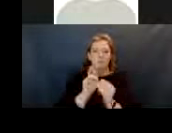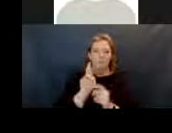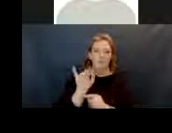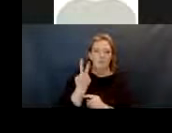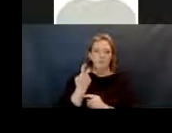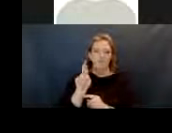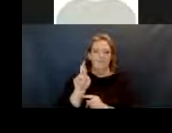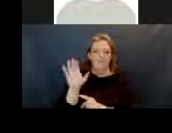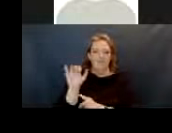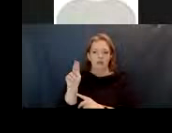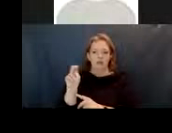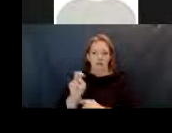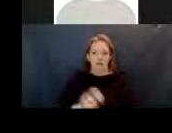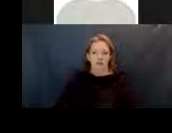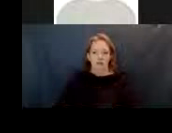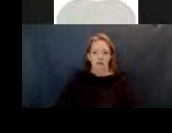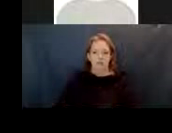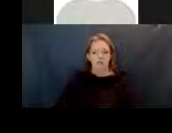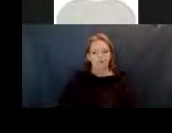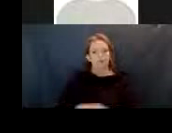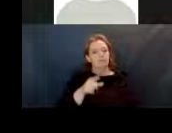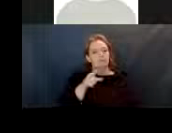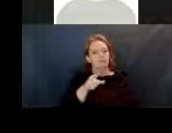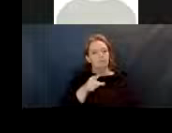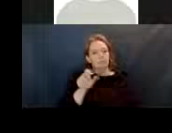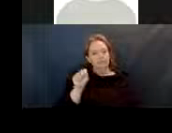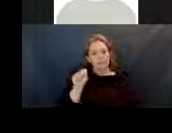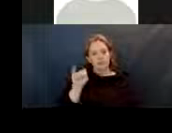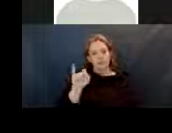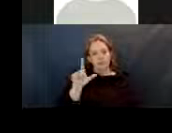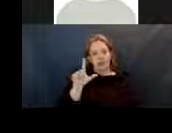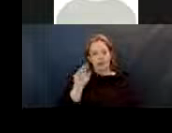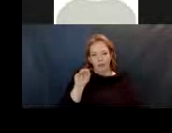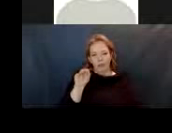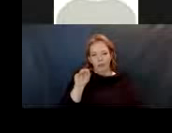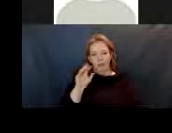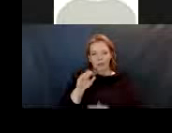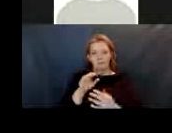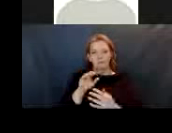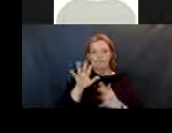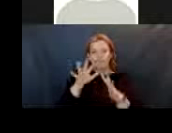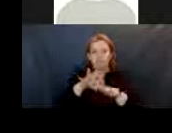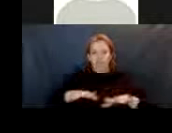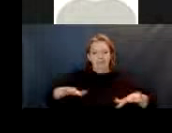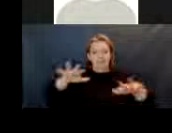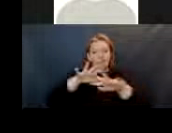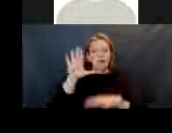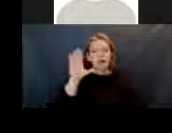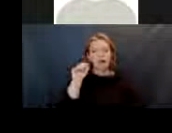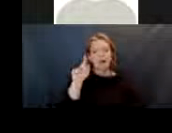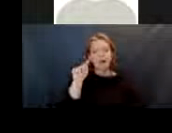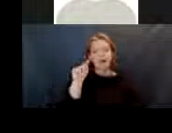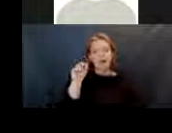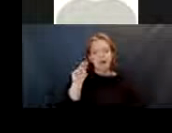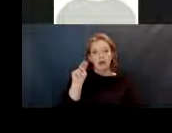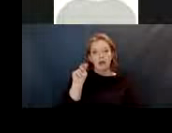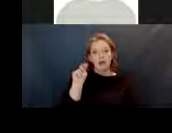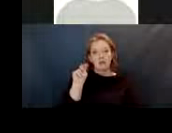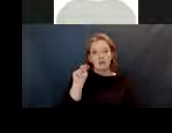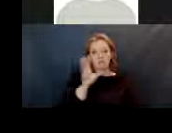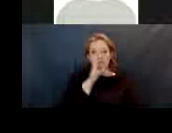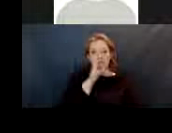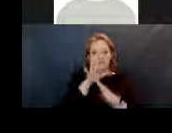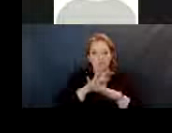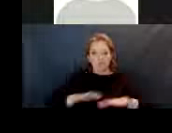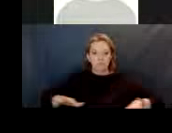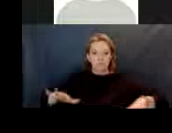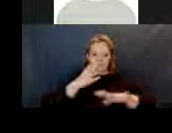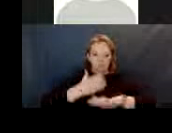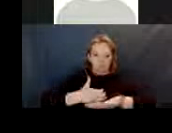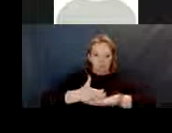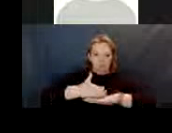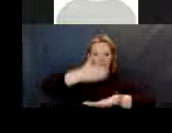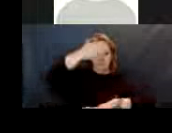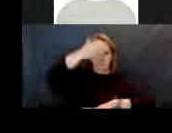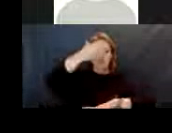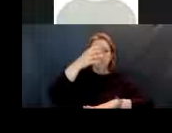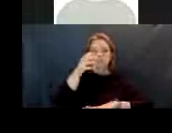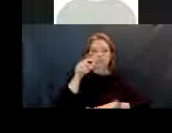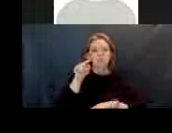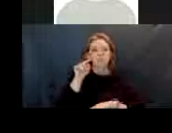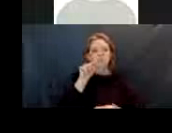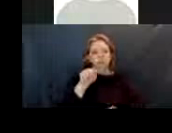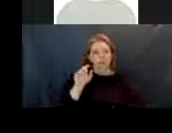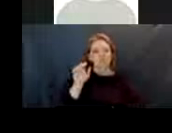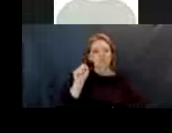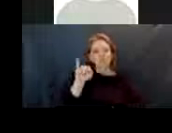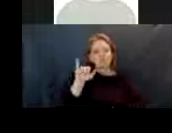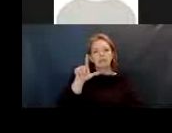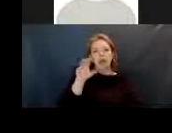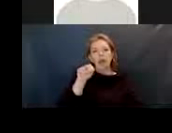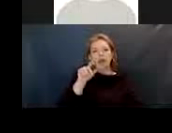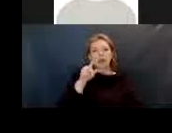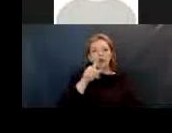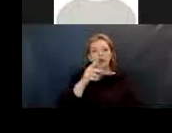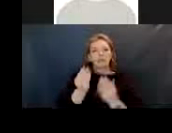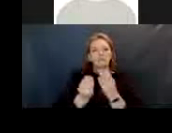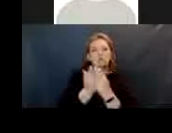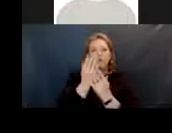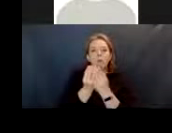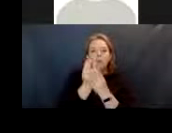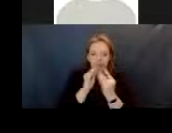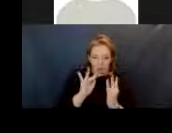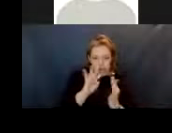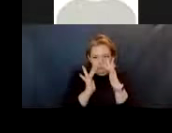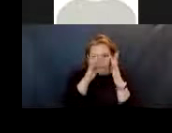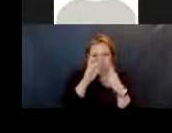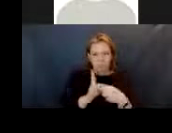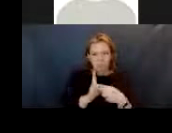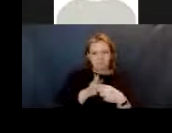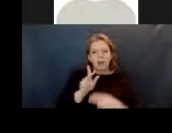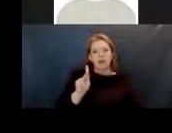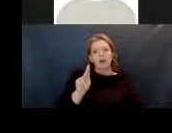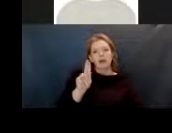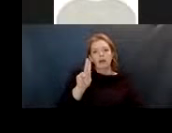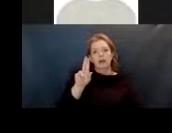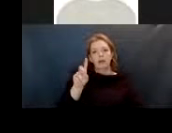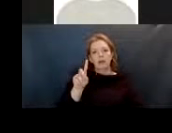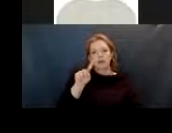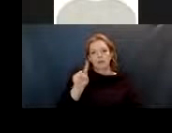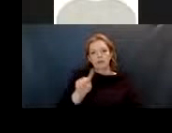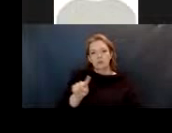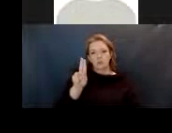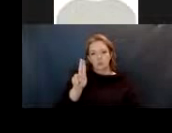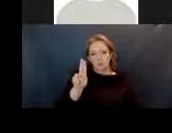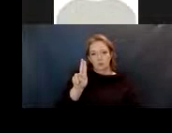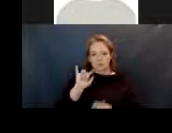This silo, in the middle of a cotton field is being suffocated by by pigeons.